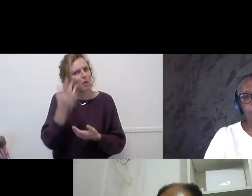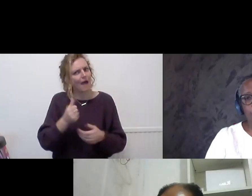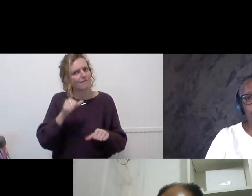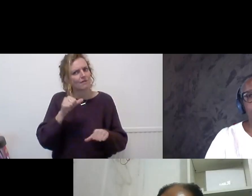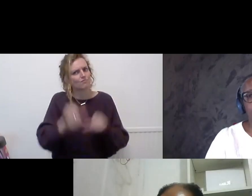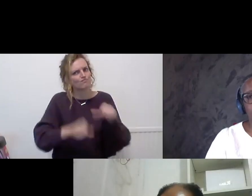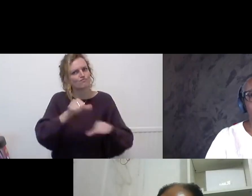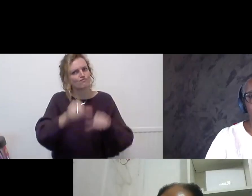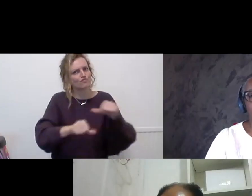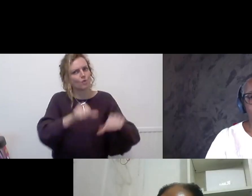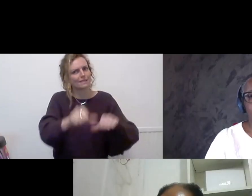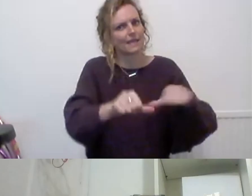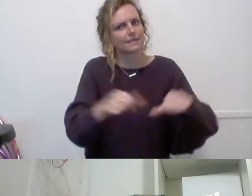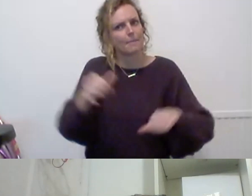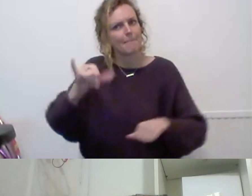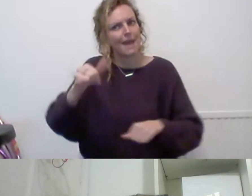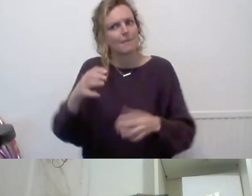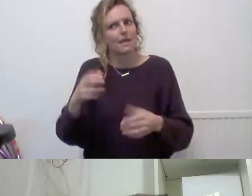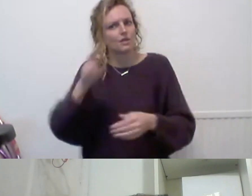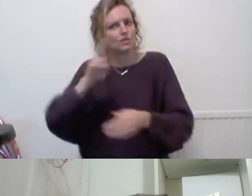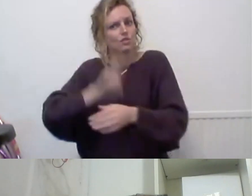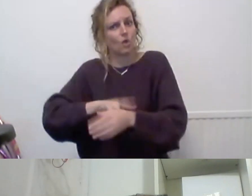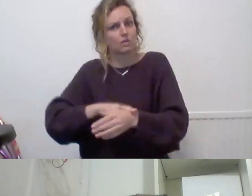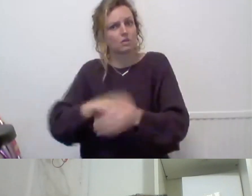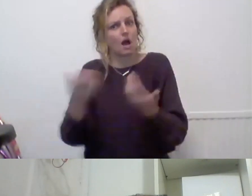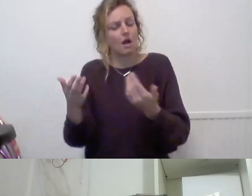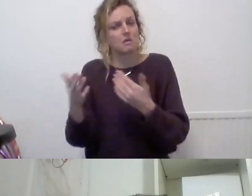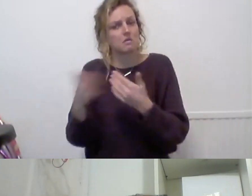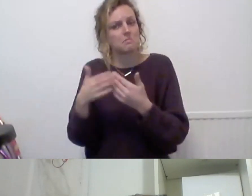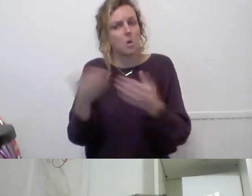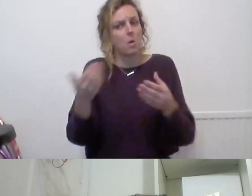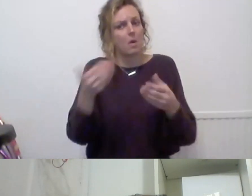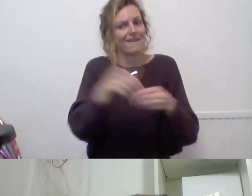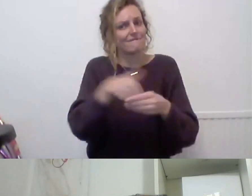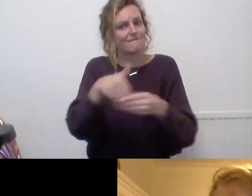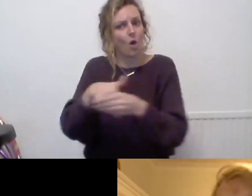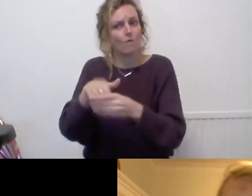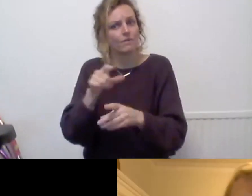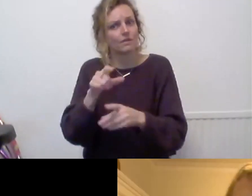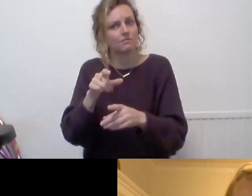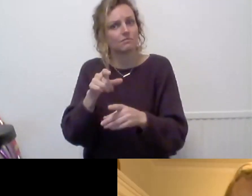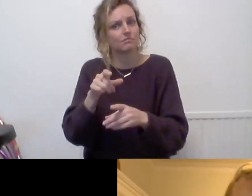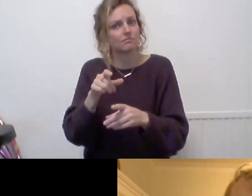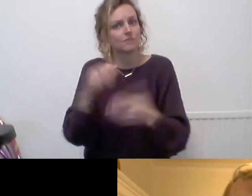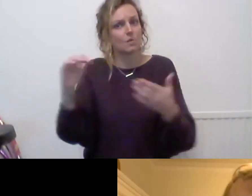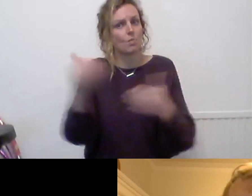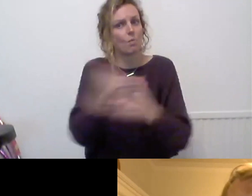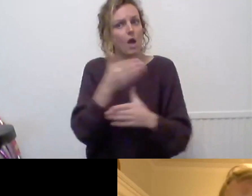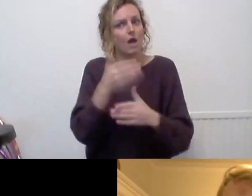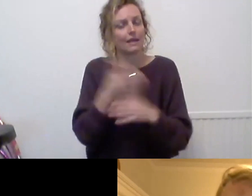involved, we'll know that. I mean, my advice would be to, what I'd like to emphasize is that